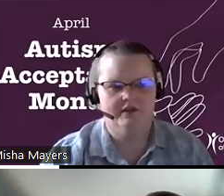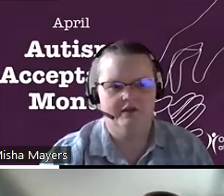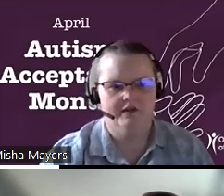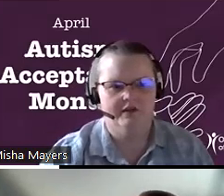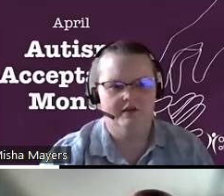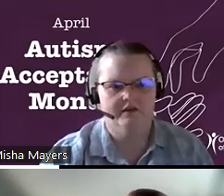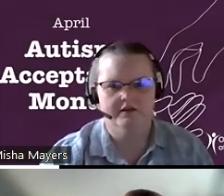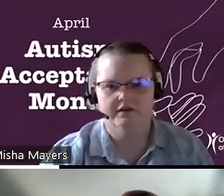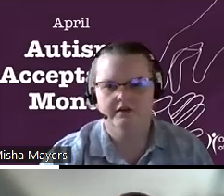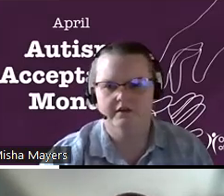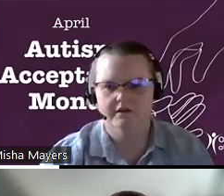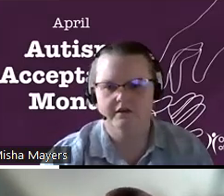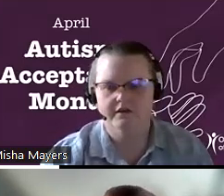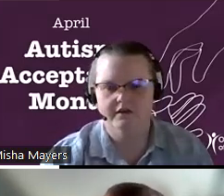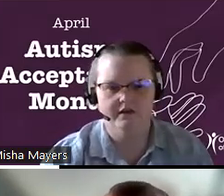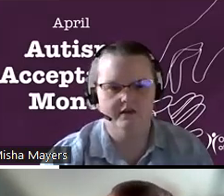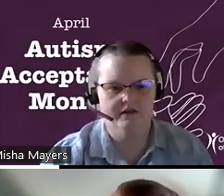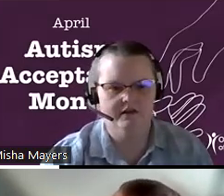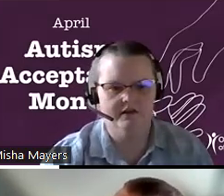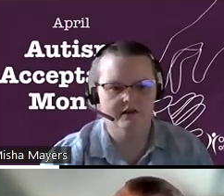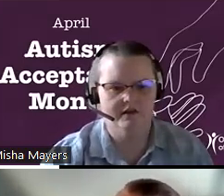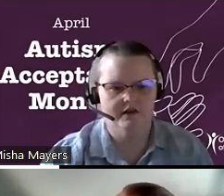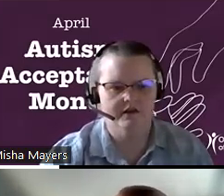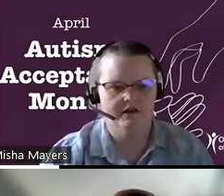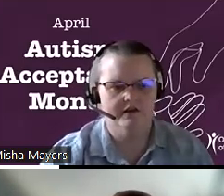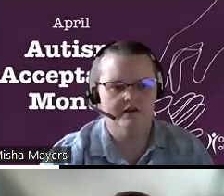YEAH, THAT WAS GREAT INFORMATION. I DO HAVE A QUESTION.